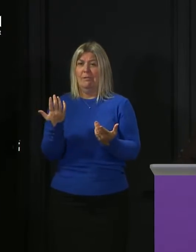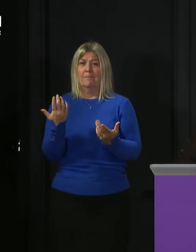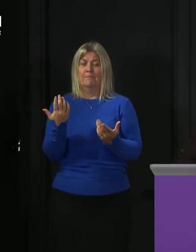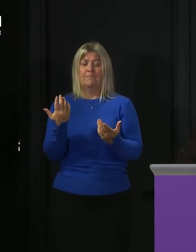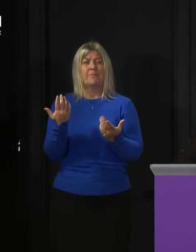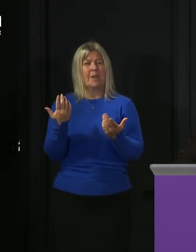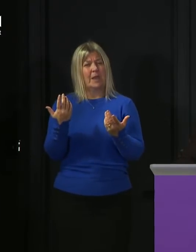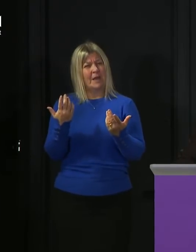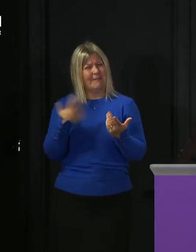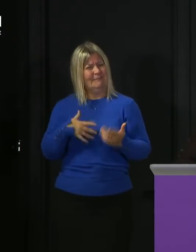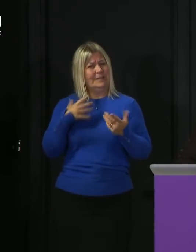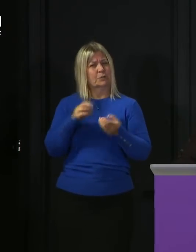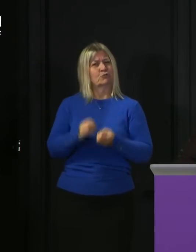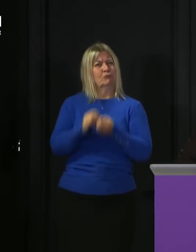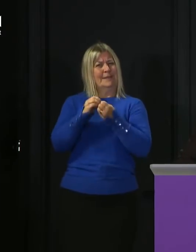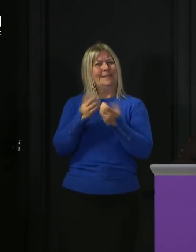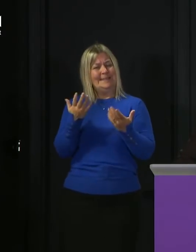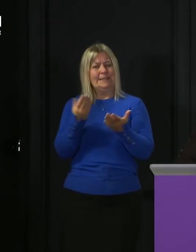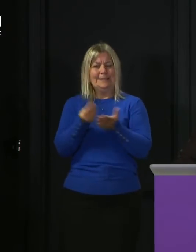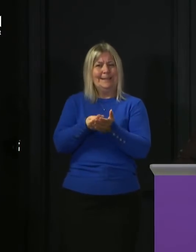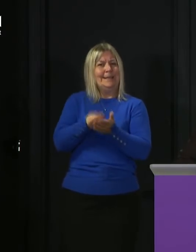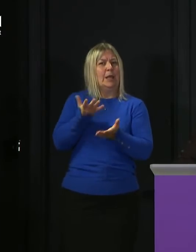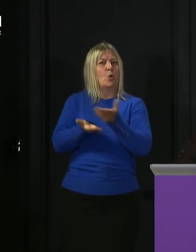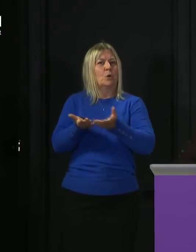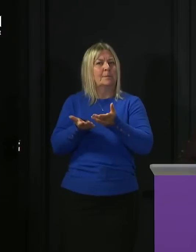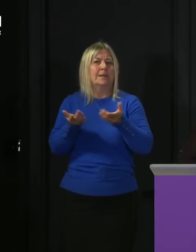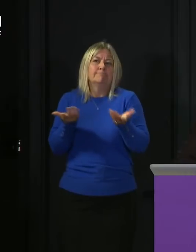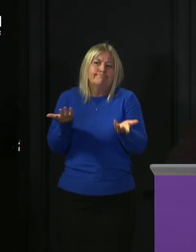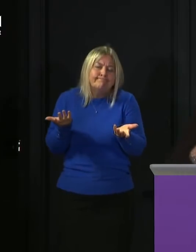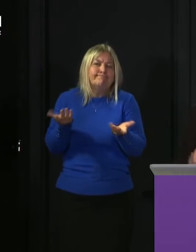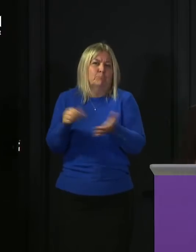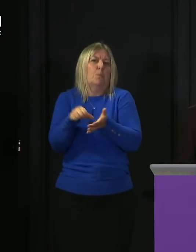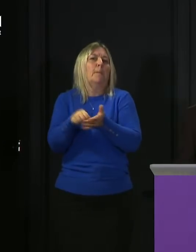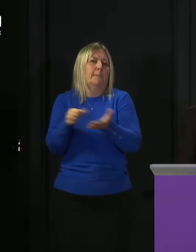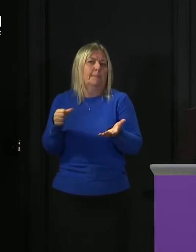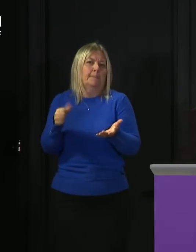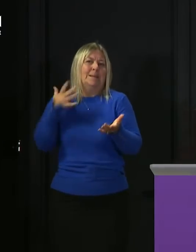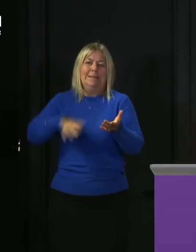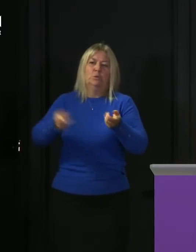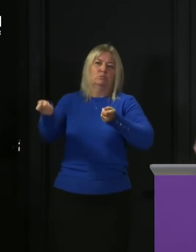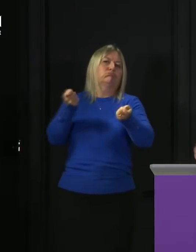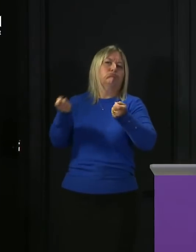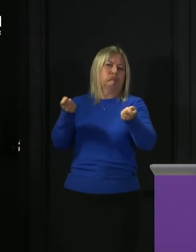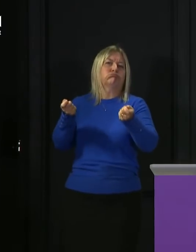and will continue to create an economic crisis that will continue to command our focus and the